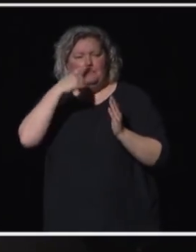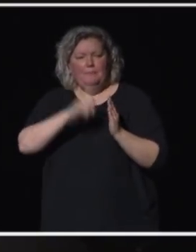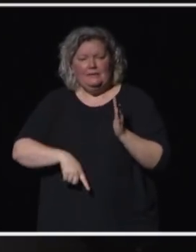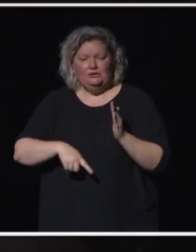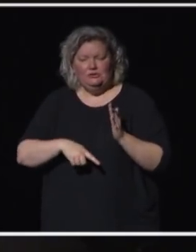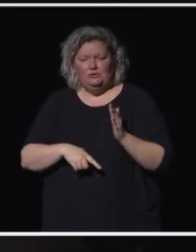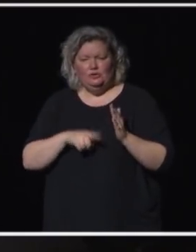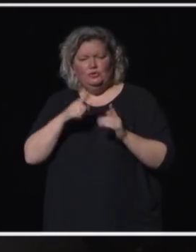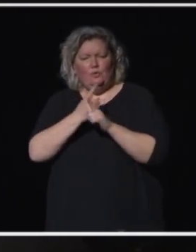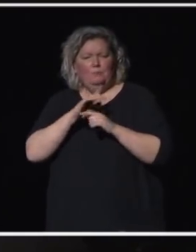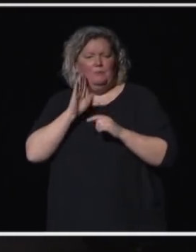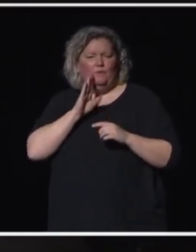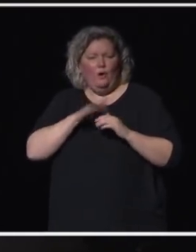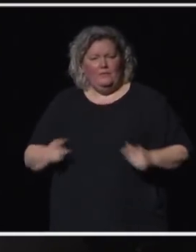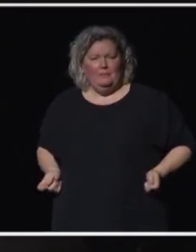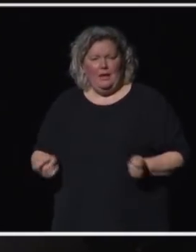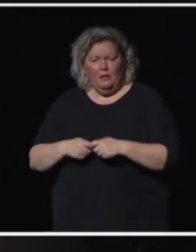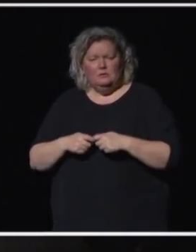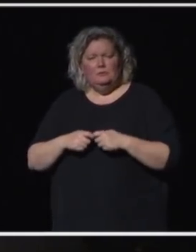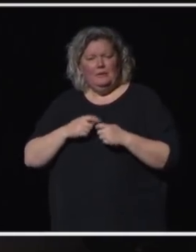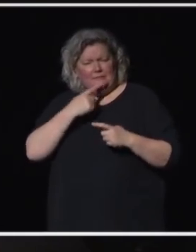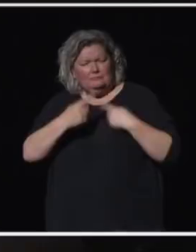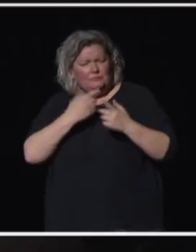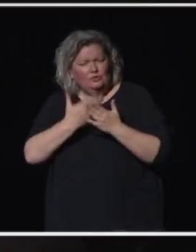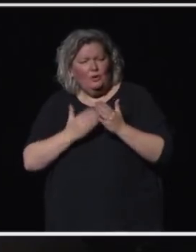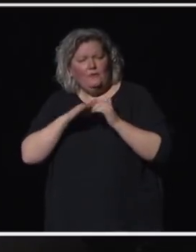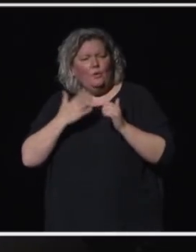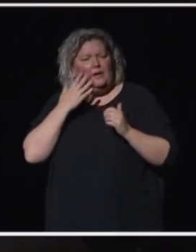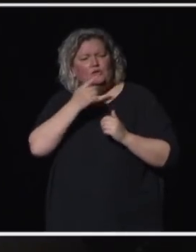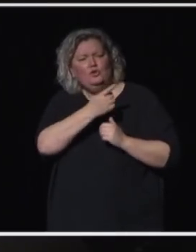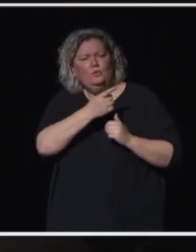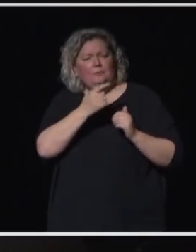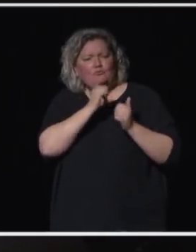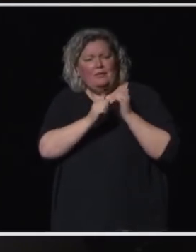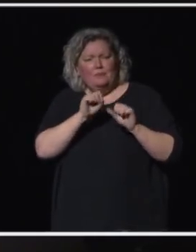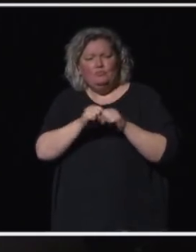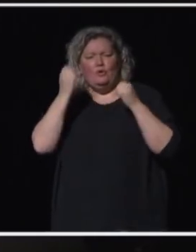Tell me the story about the day you and your brother broke the bed boards in his house. Oh right.